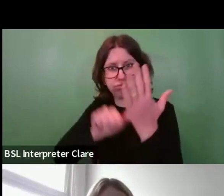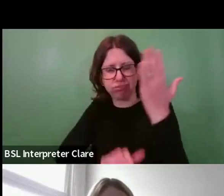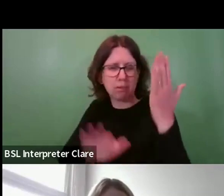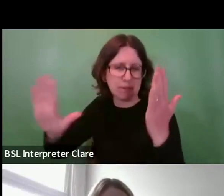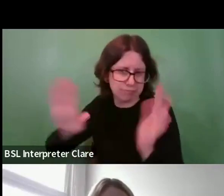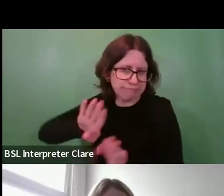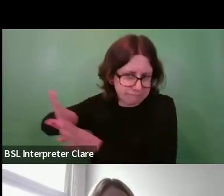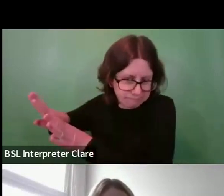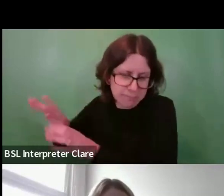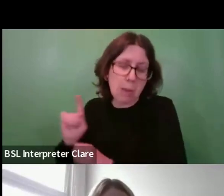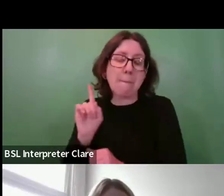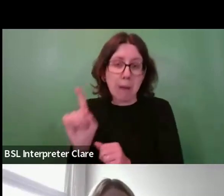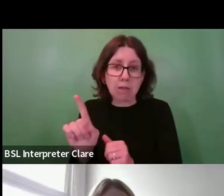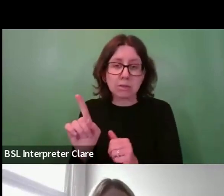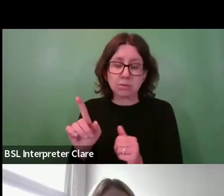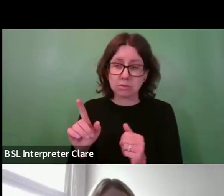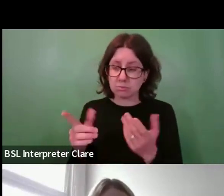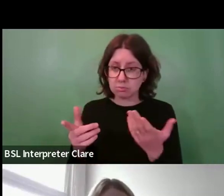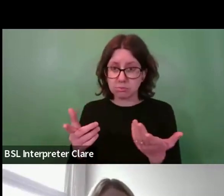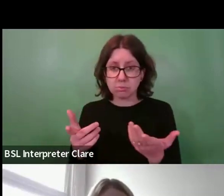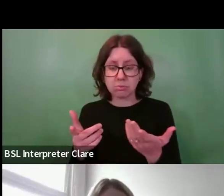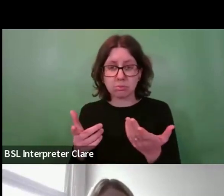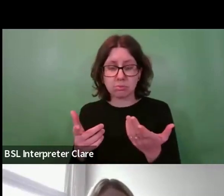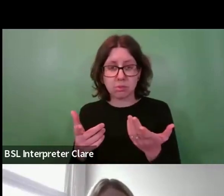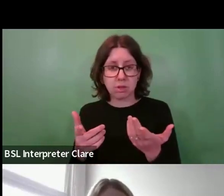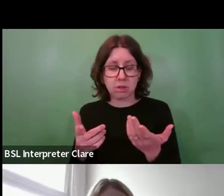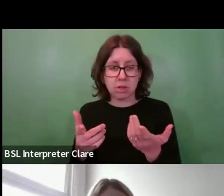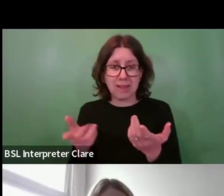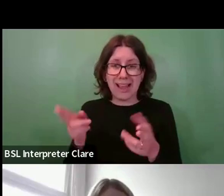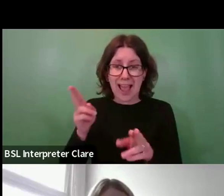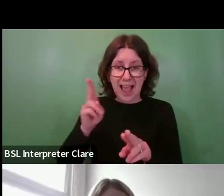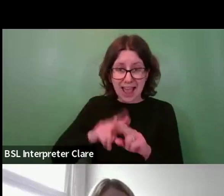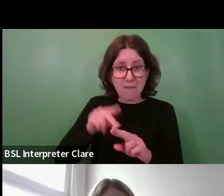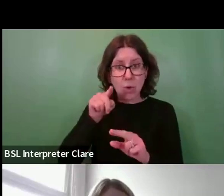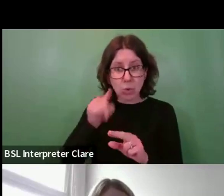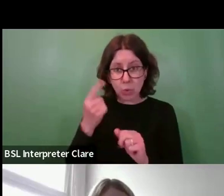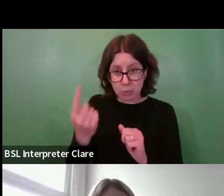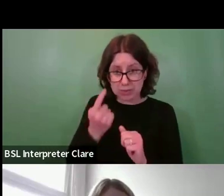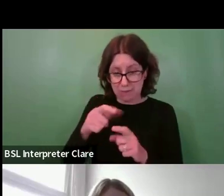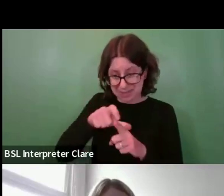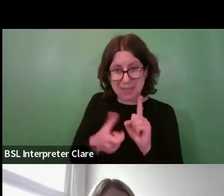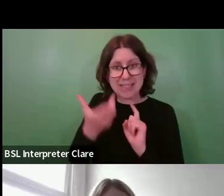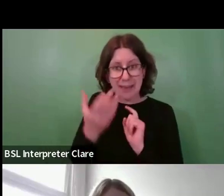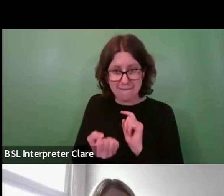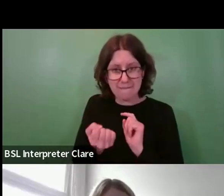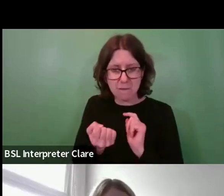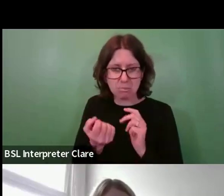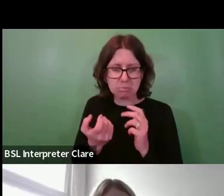But genuinely I think, I think if you are somebody with a disability, regardless of what that is,